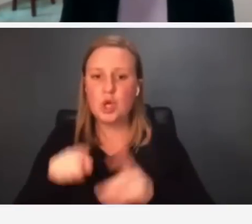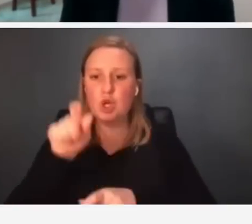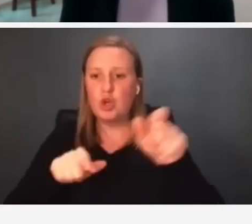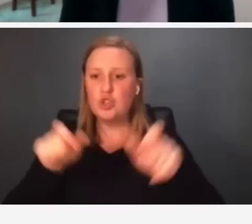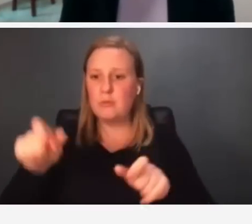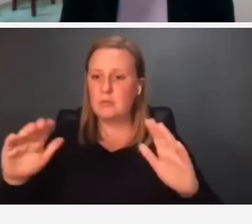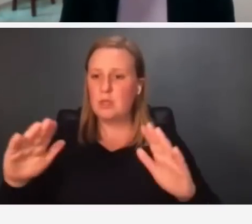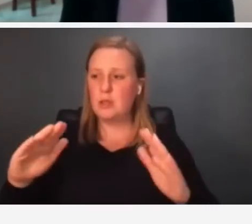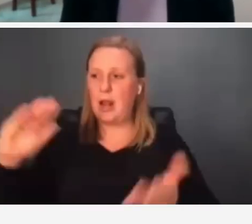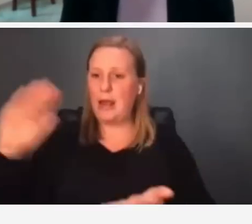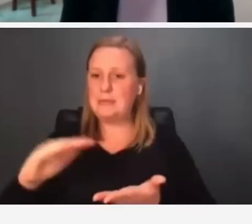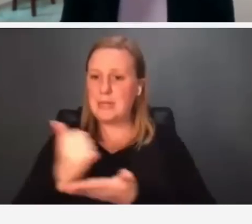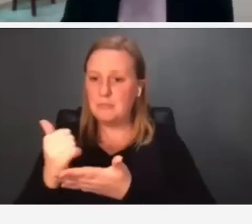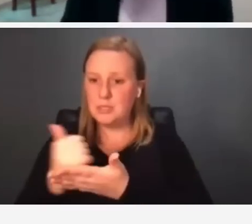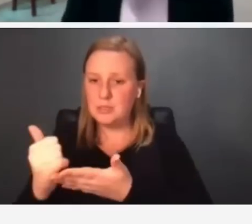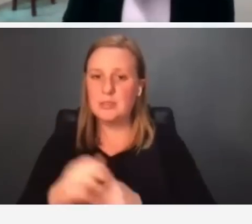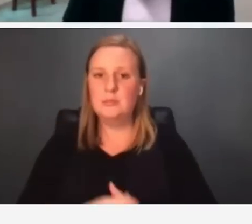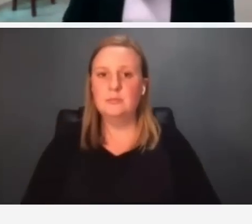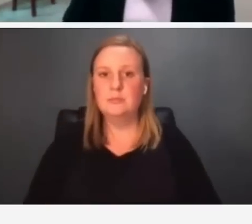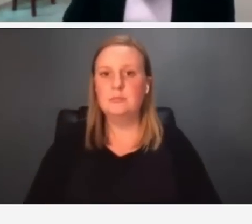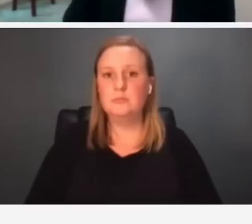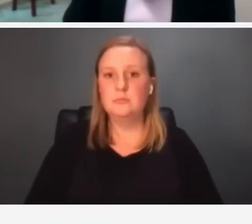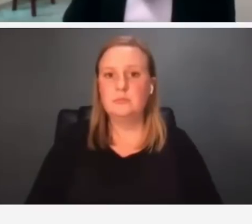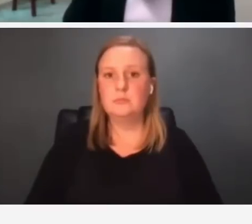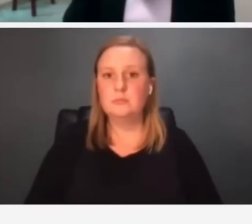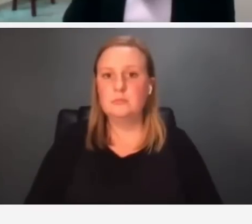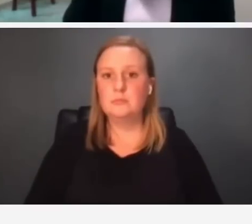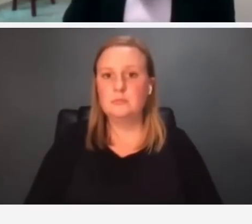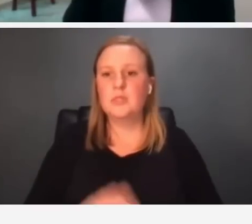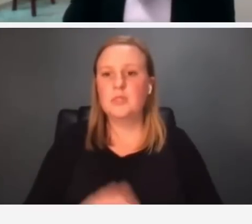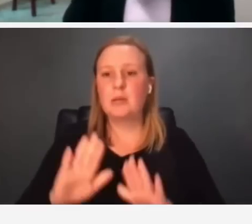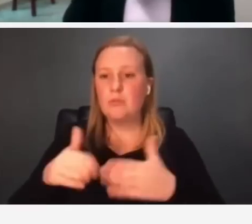are the cottage respite, transport and -